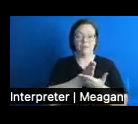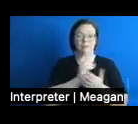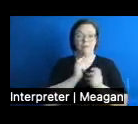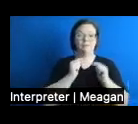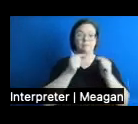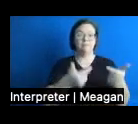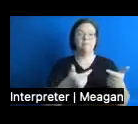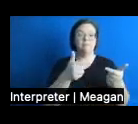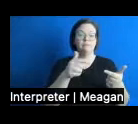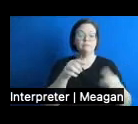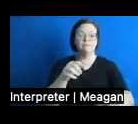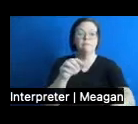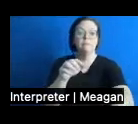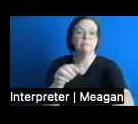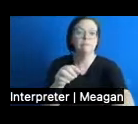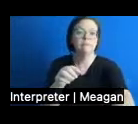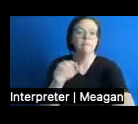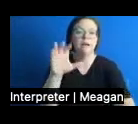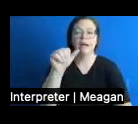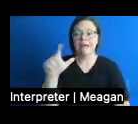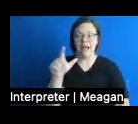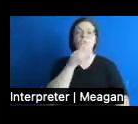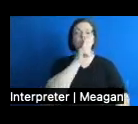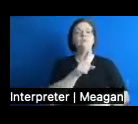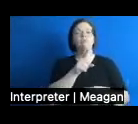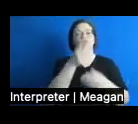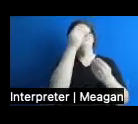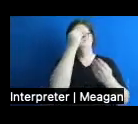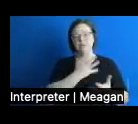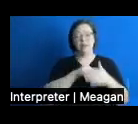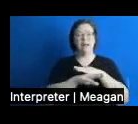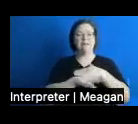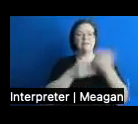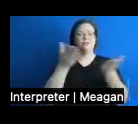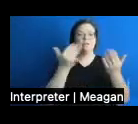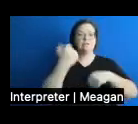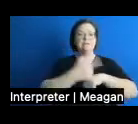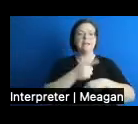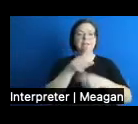to Cal to tell us a little bit more about access services for today in particular. So, take it away Cal.